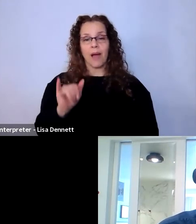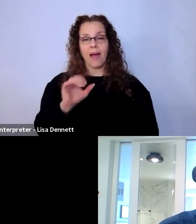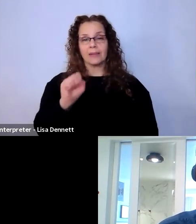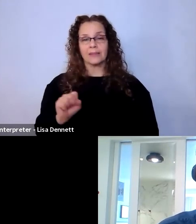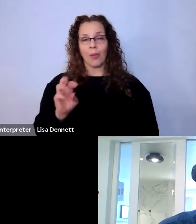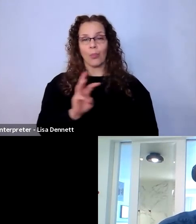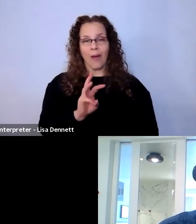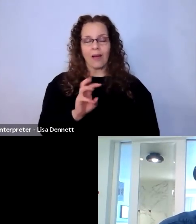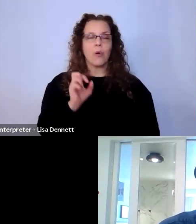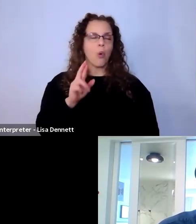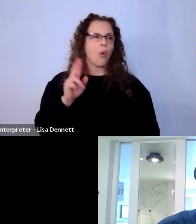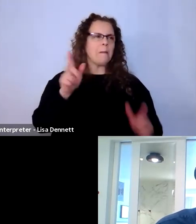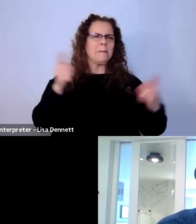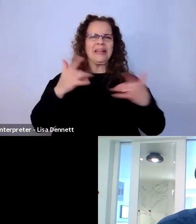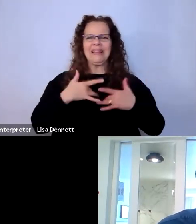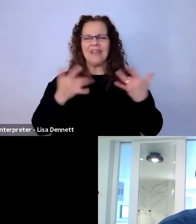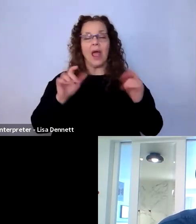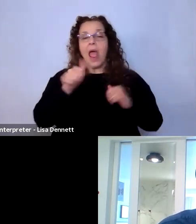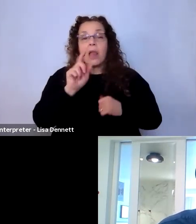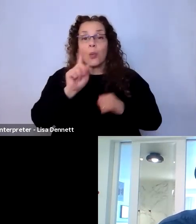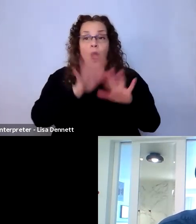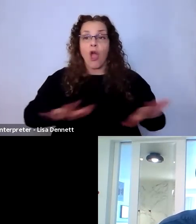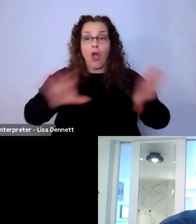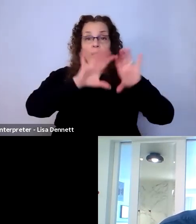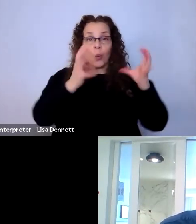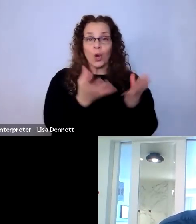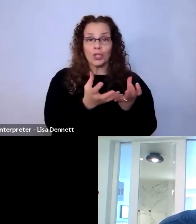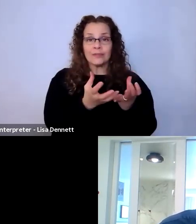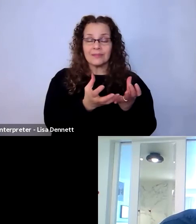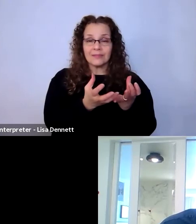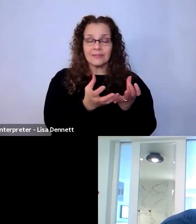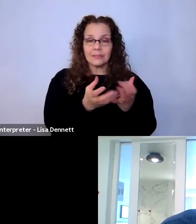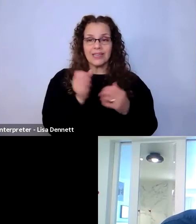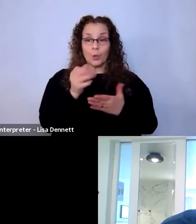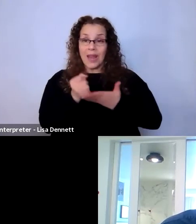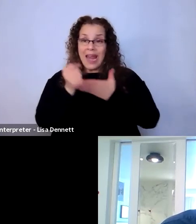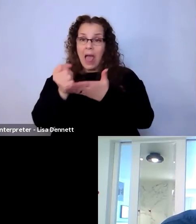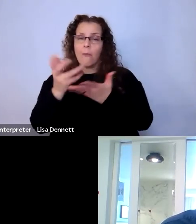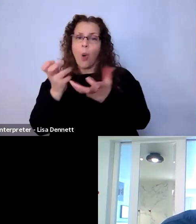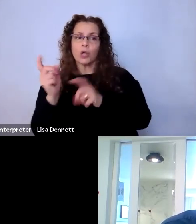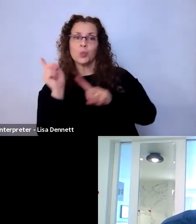event anywhere in the world if they need help to attend an A heather talk accepted,